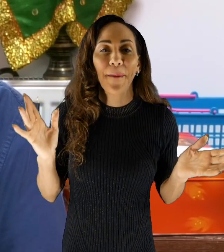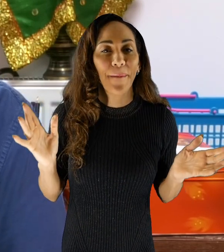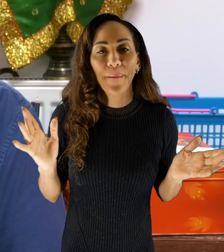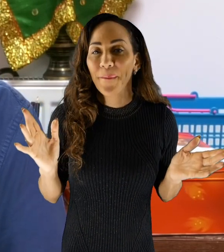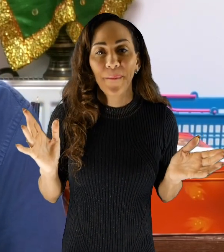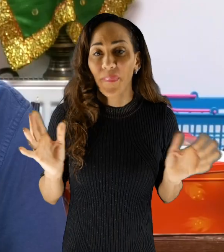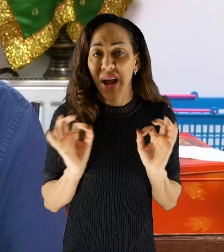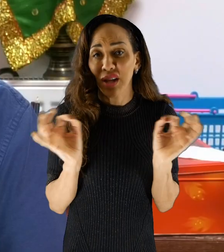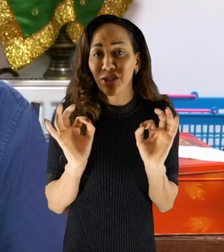one of my favourite places.